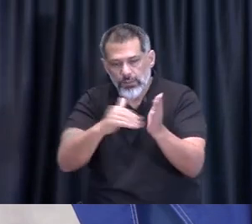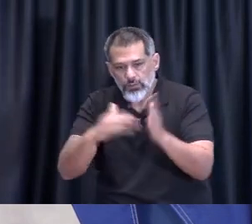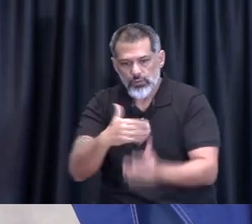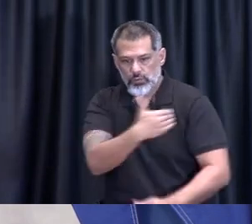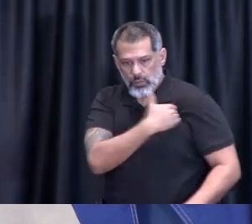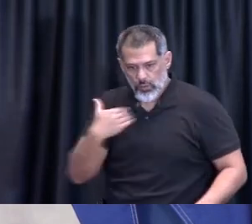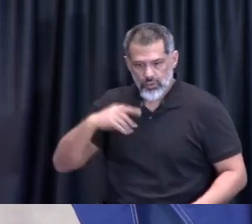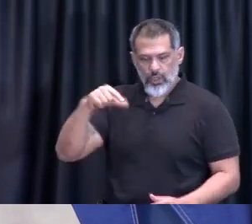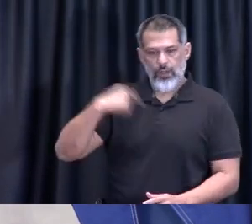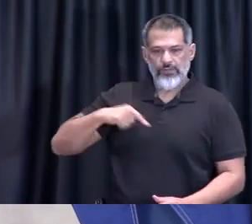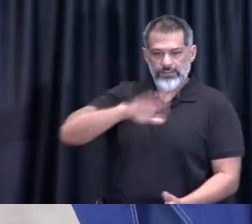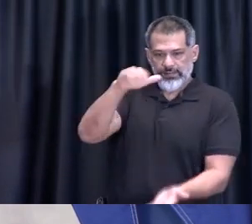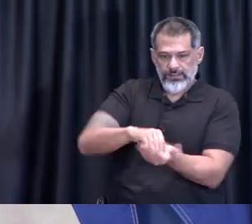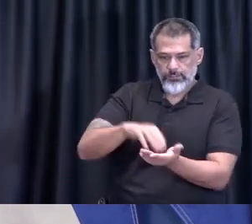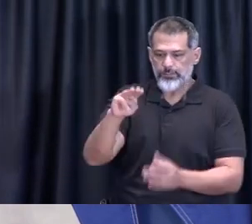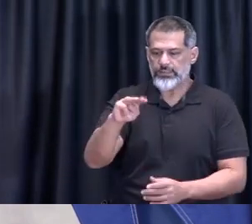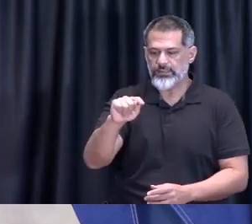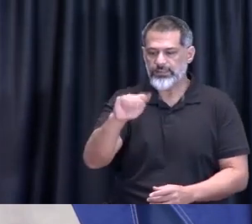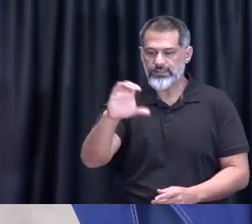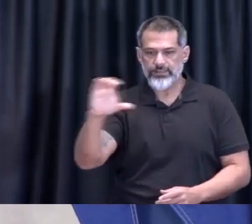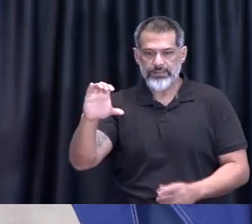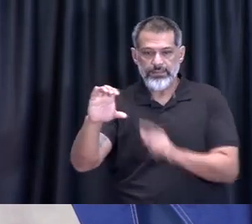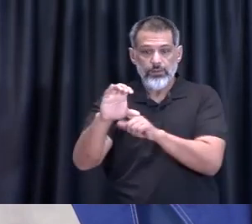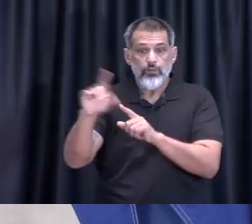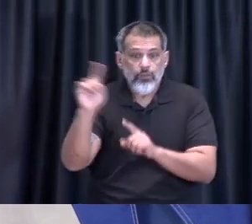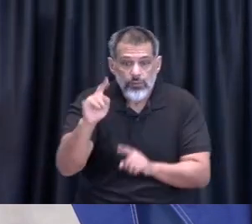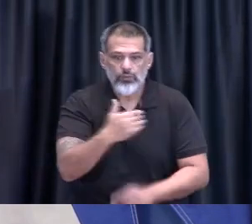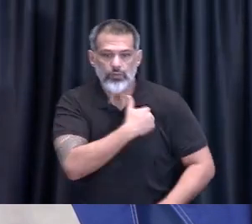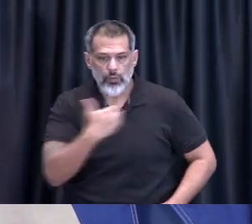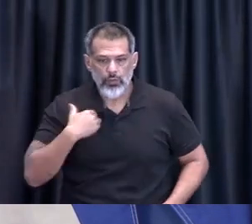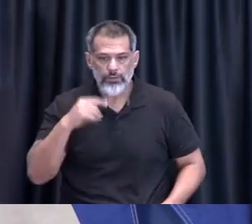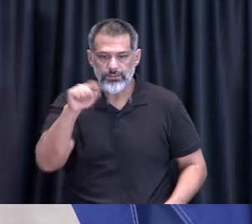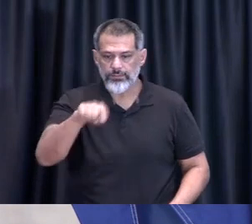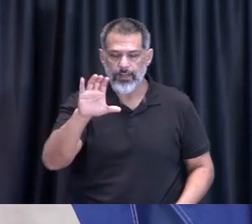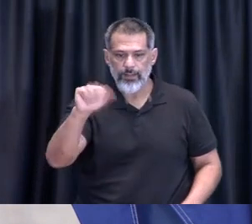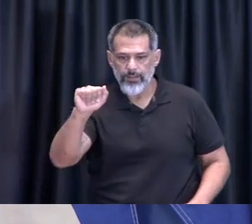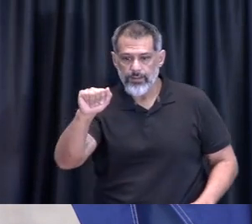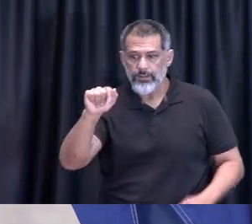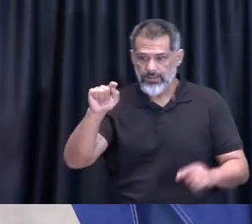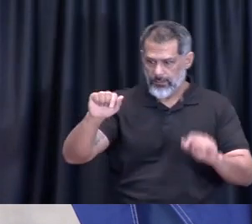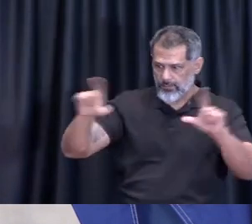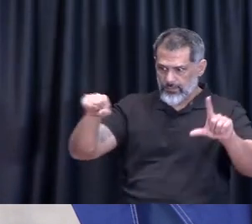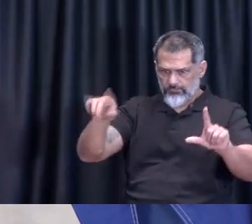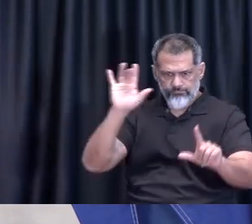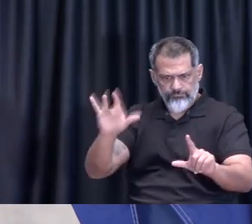available on Toronto.ca. As you've heard me say before, I'm very proud of the work the City continues to